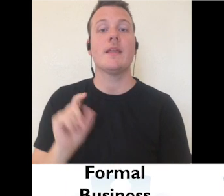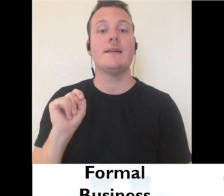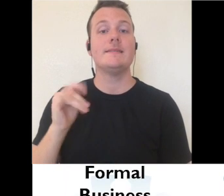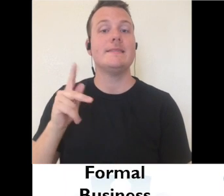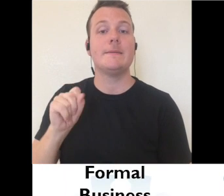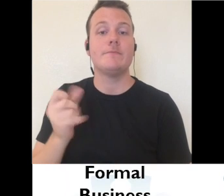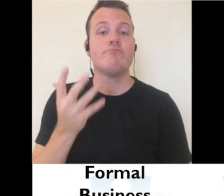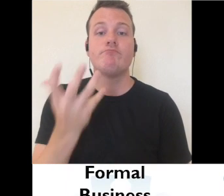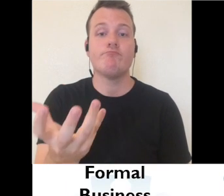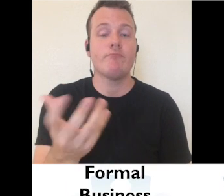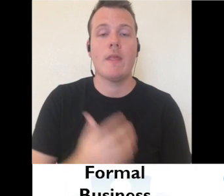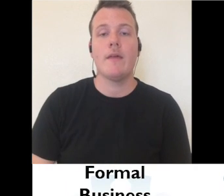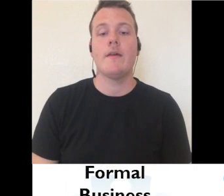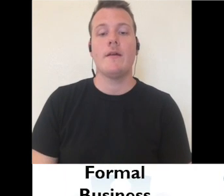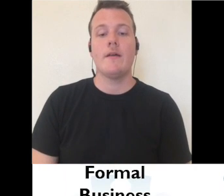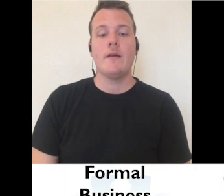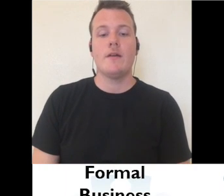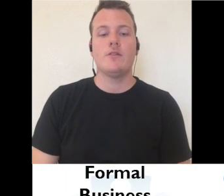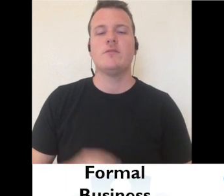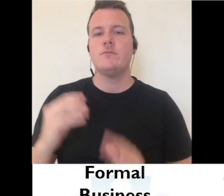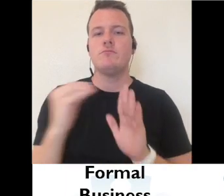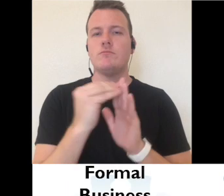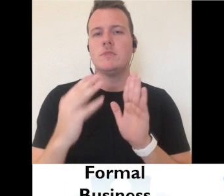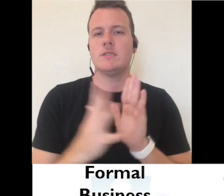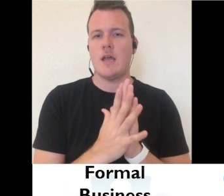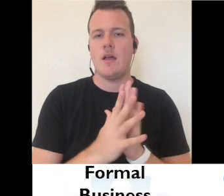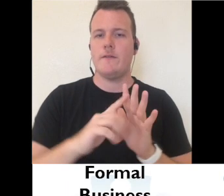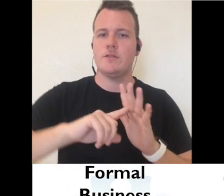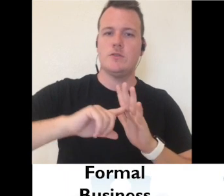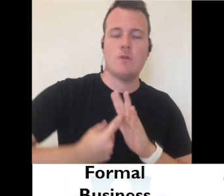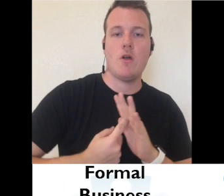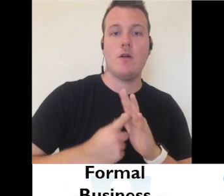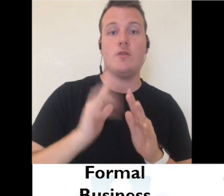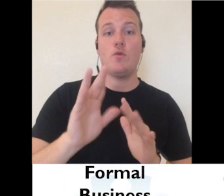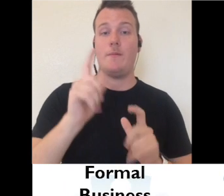sentence or two usually sets the tone for that but it should be direct and